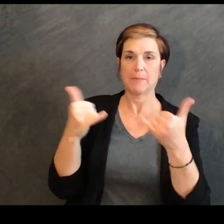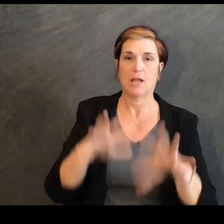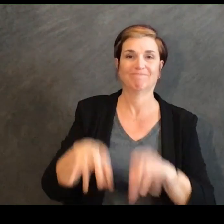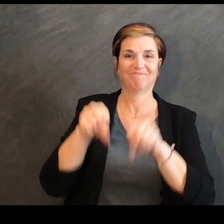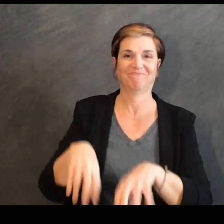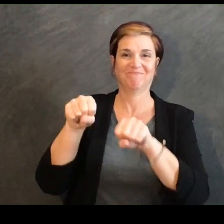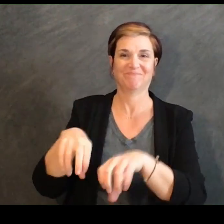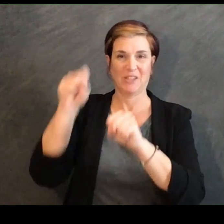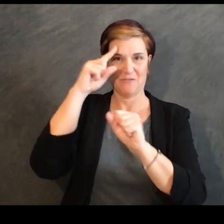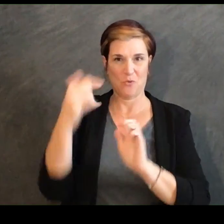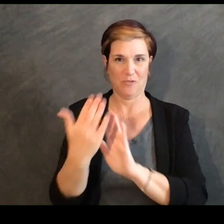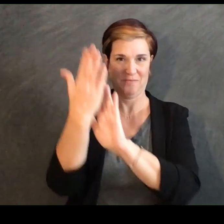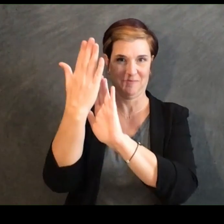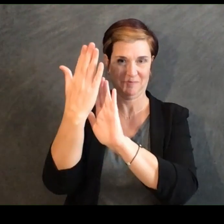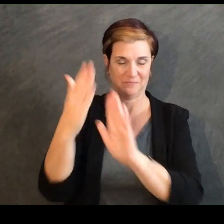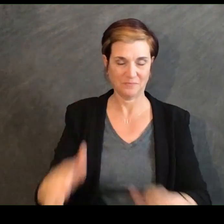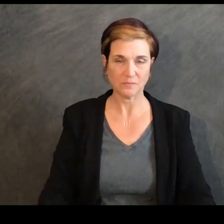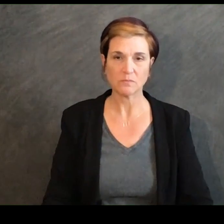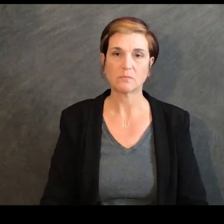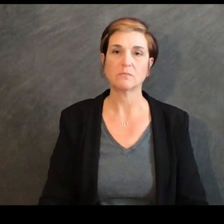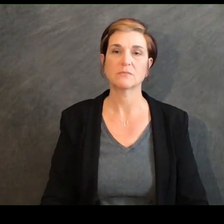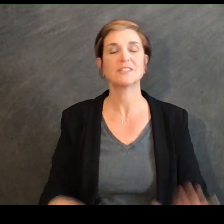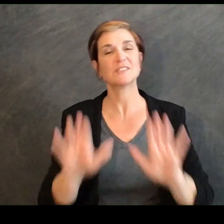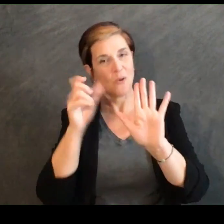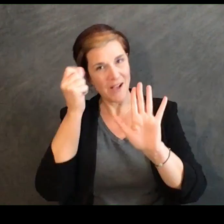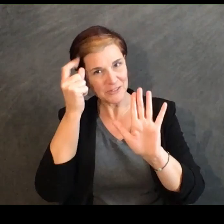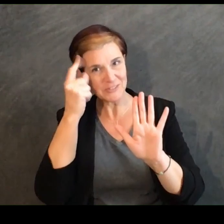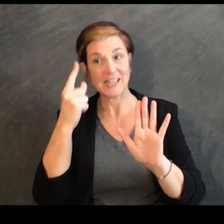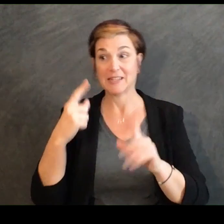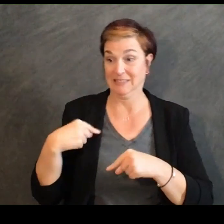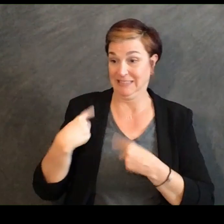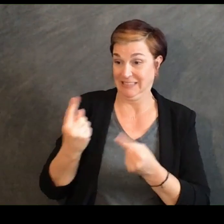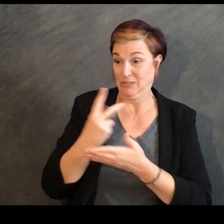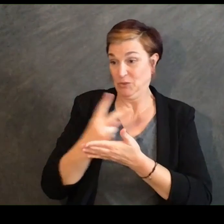this behind-the-scenes action over the last couple of weeks was invisible to